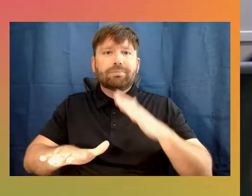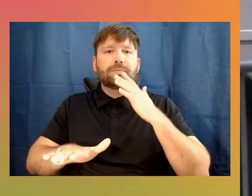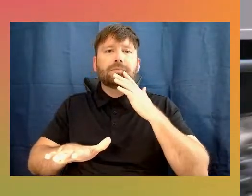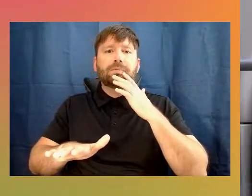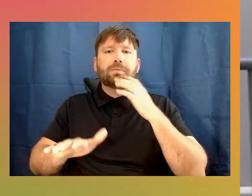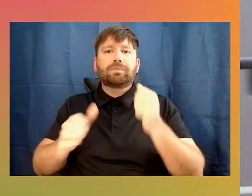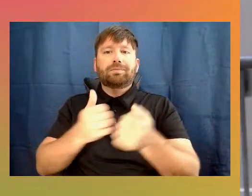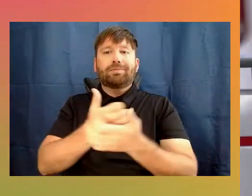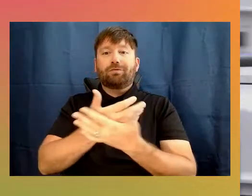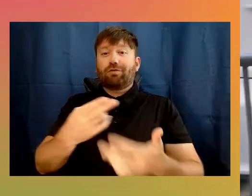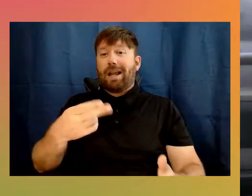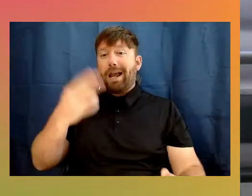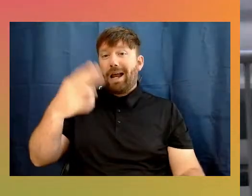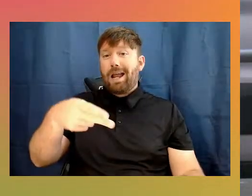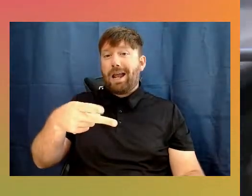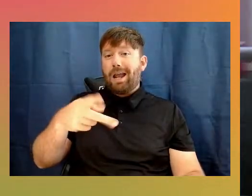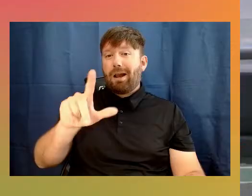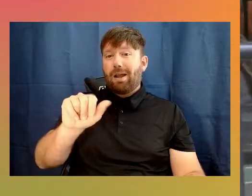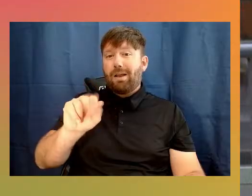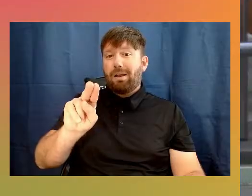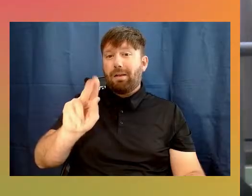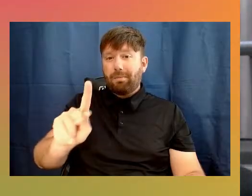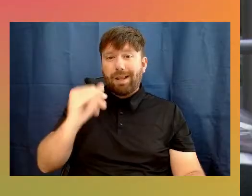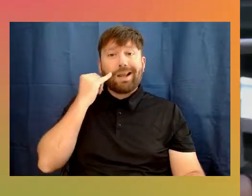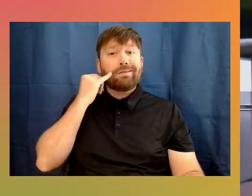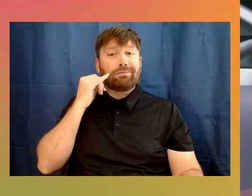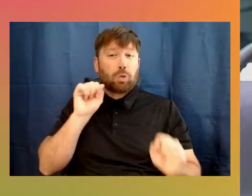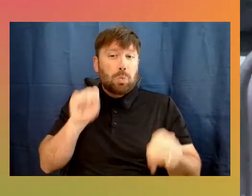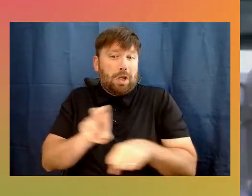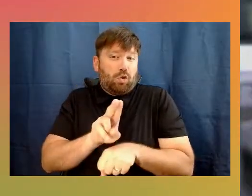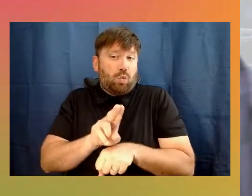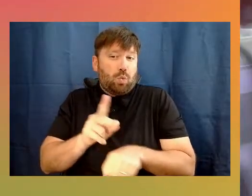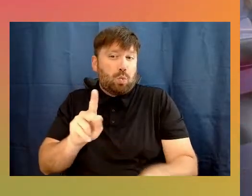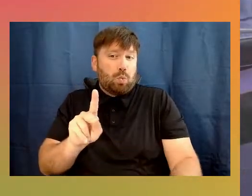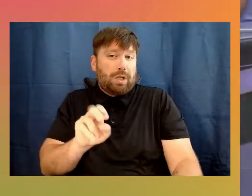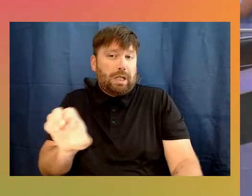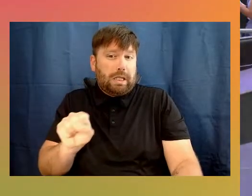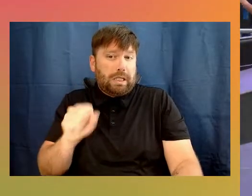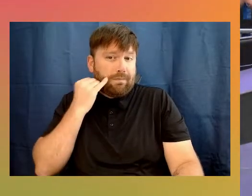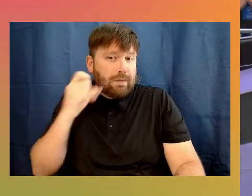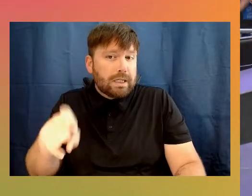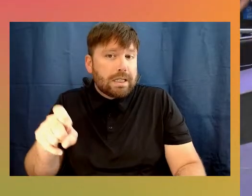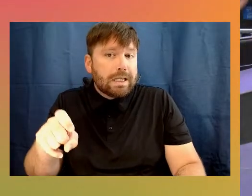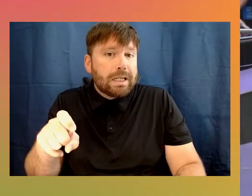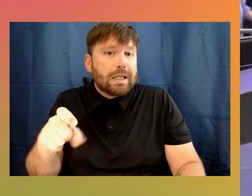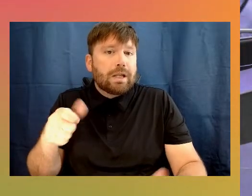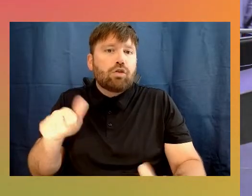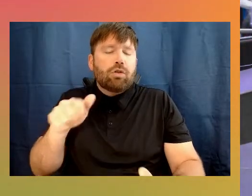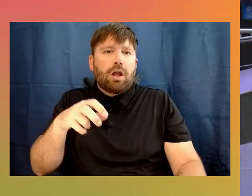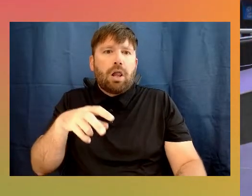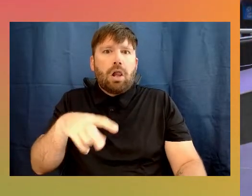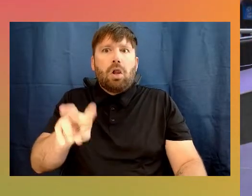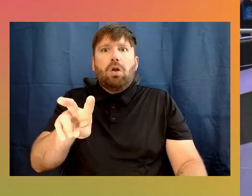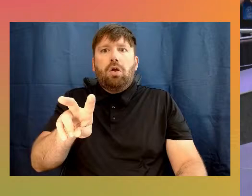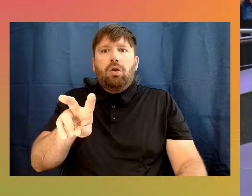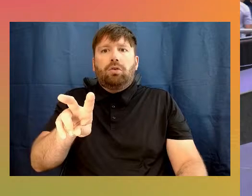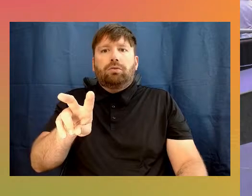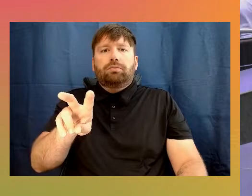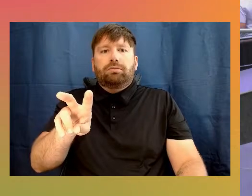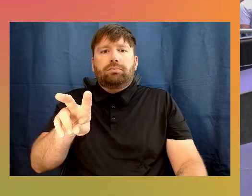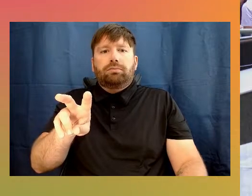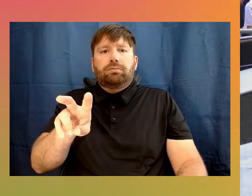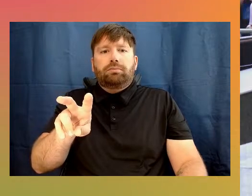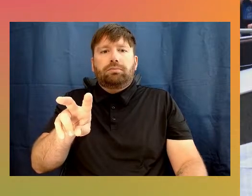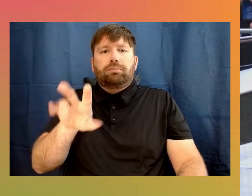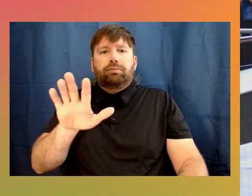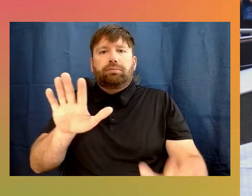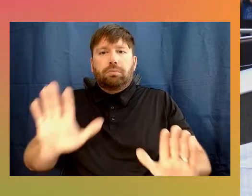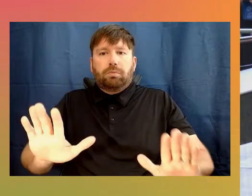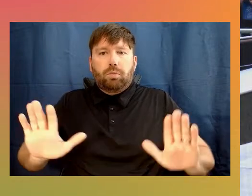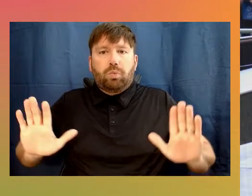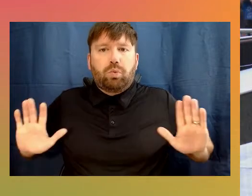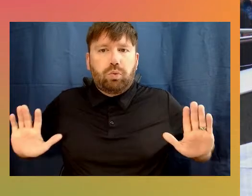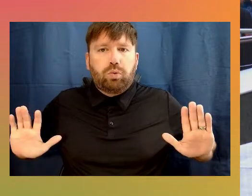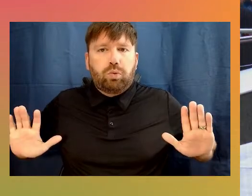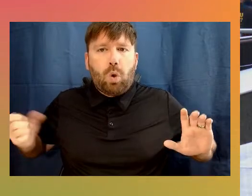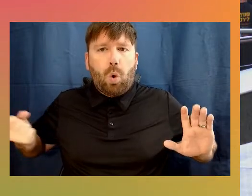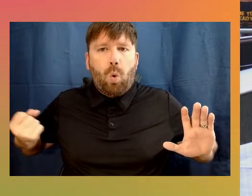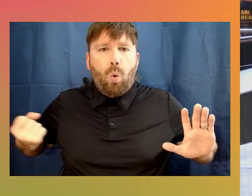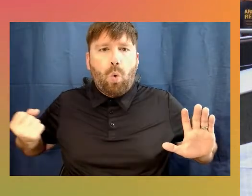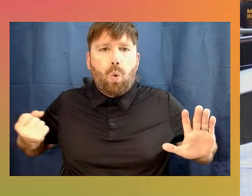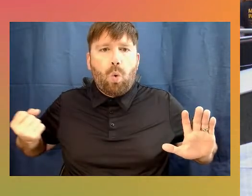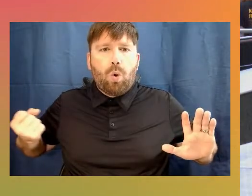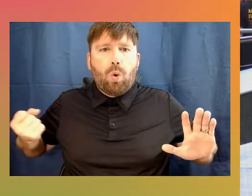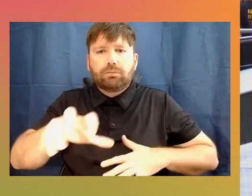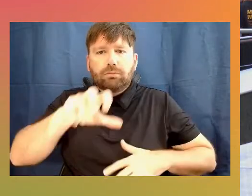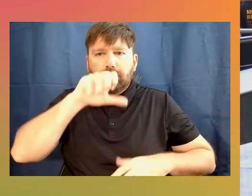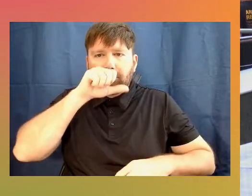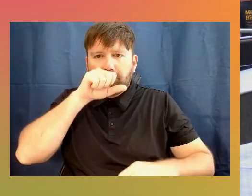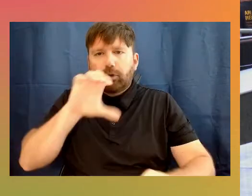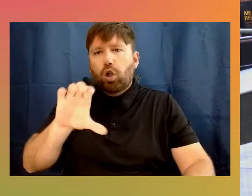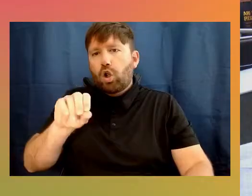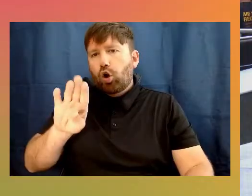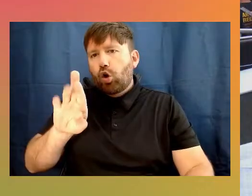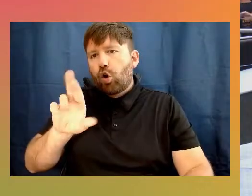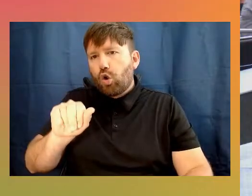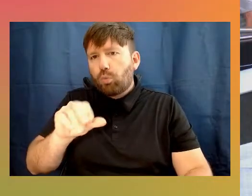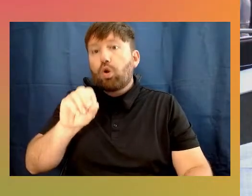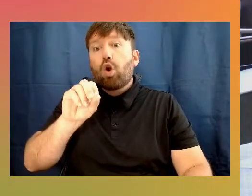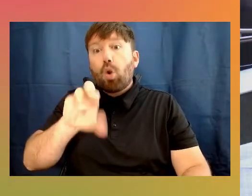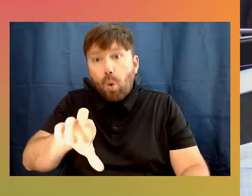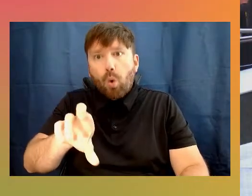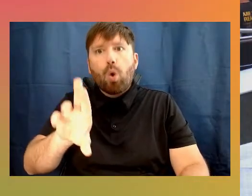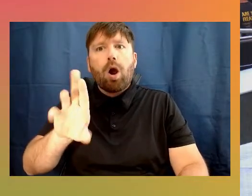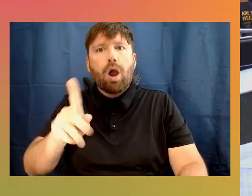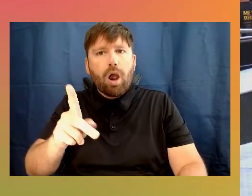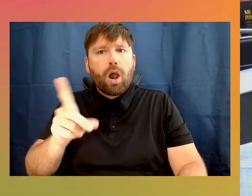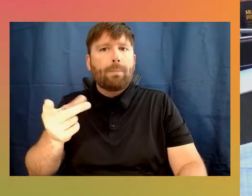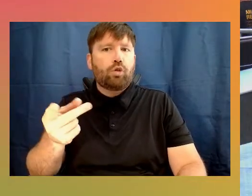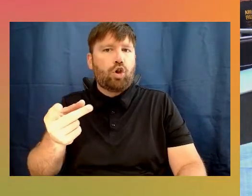HANDS PLANT DOWN TO THE MAT.